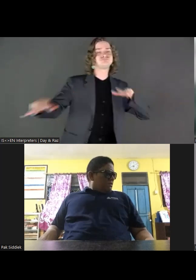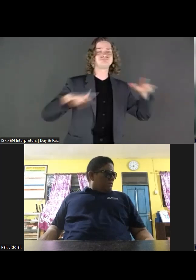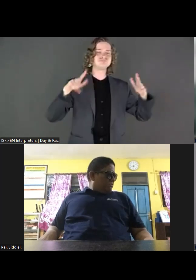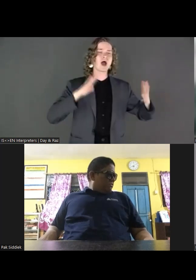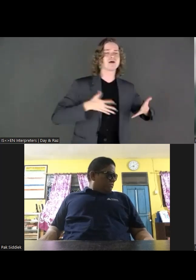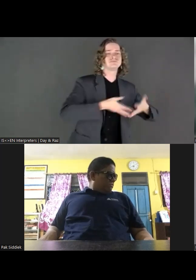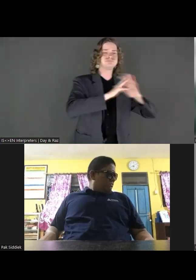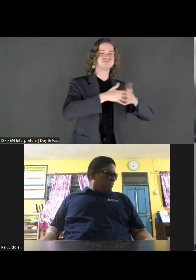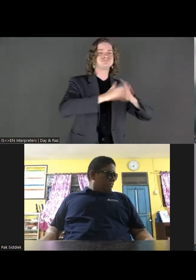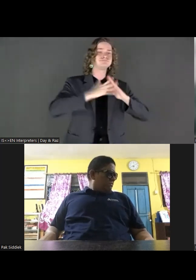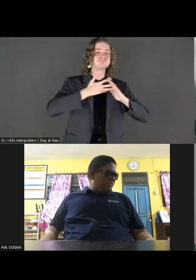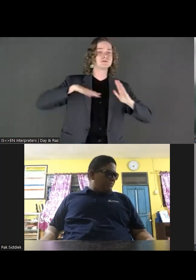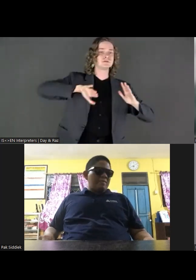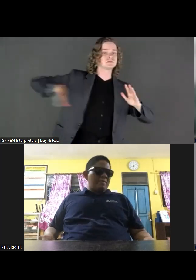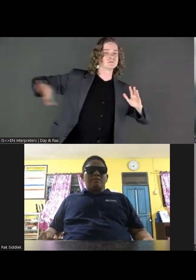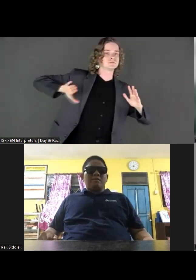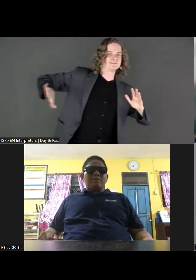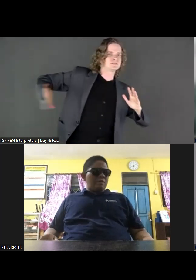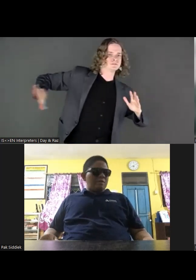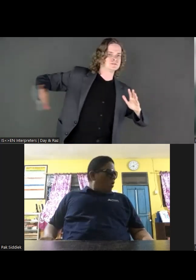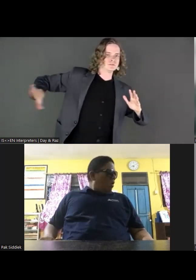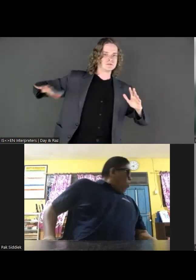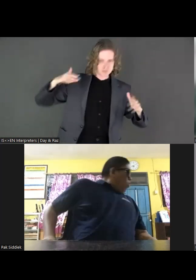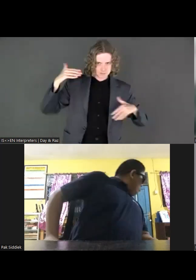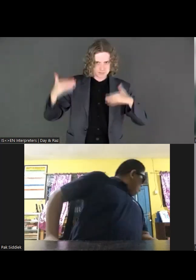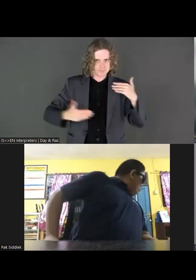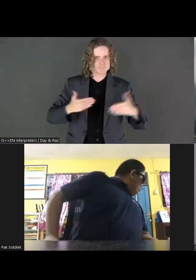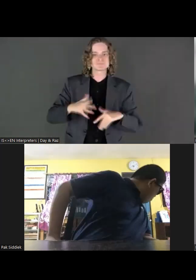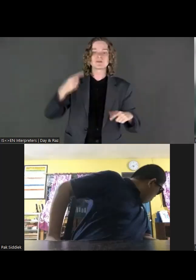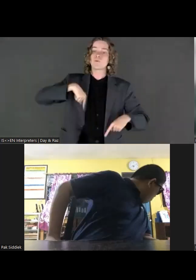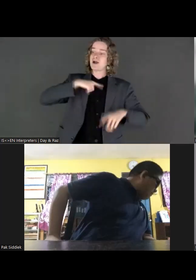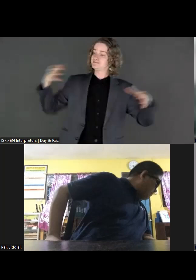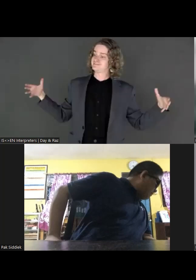We are here today because we all see the need for concerted efforts to improve the status quo.